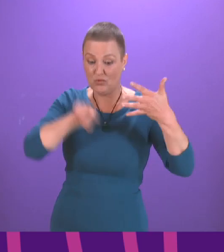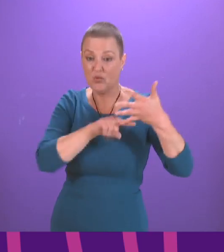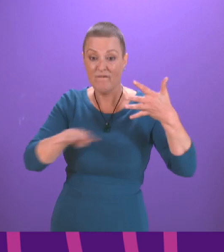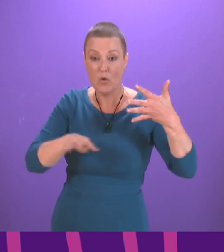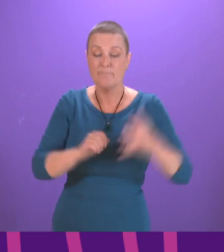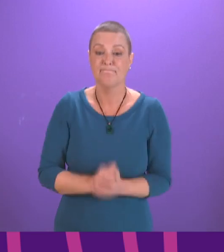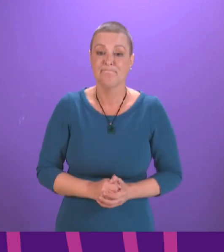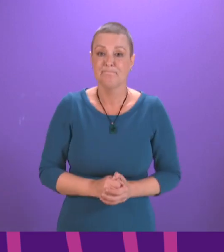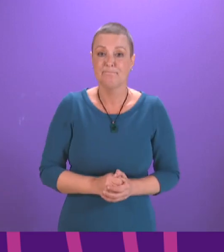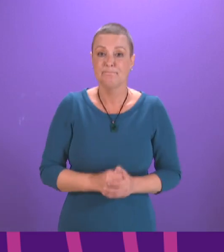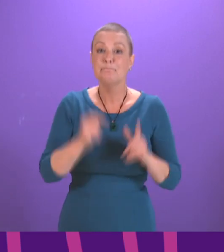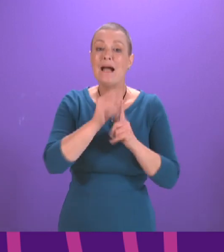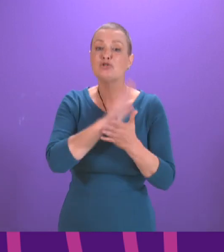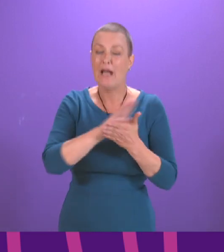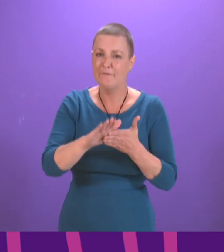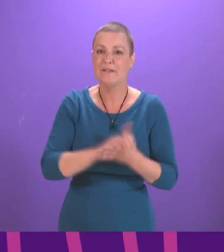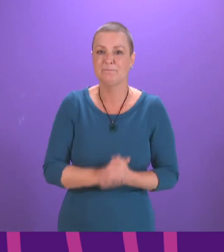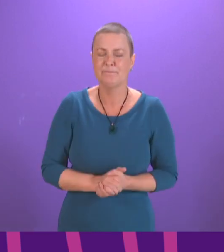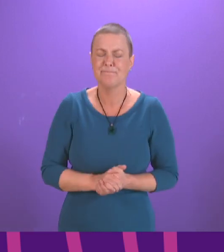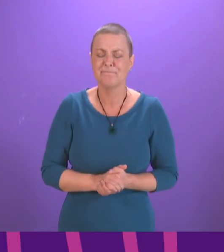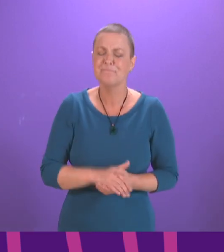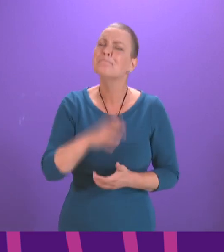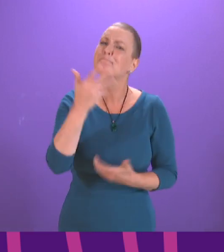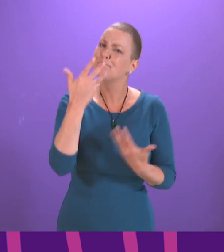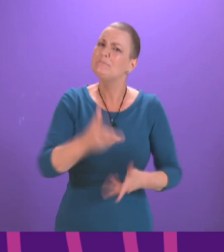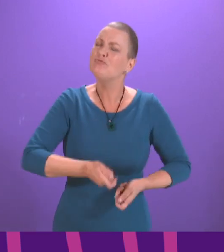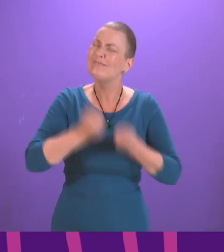Patrick Harvie: Another issue that I raised this week, which